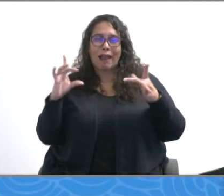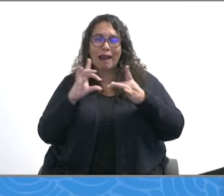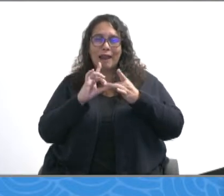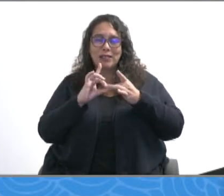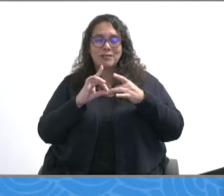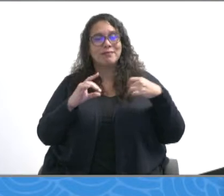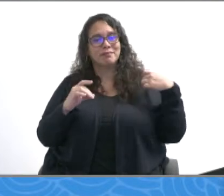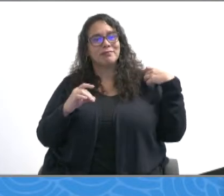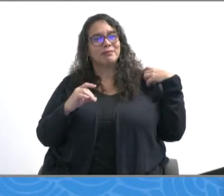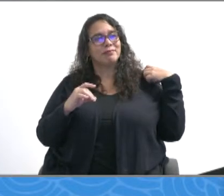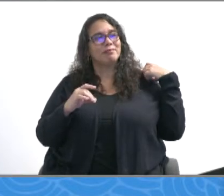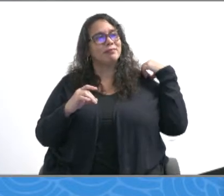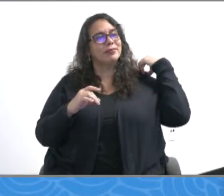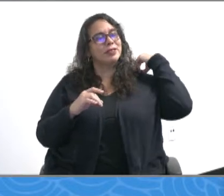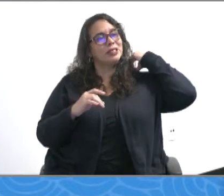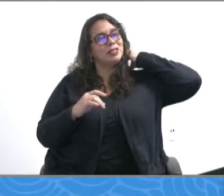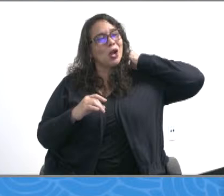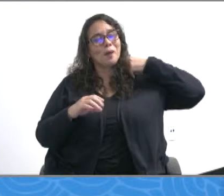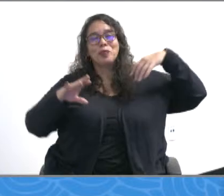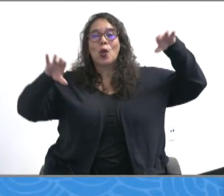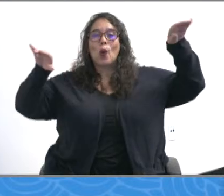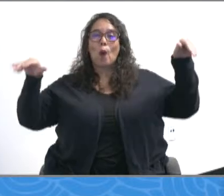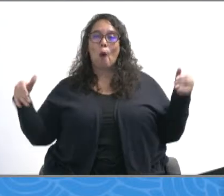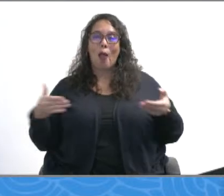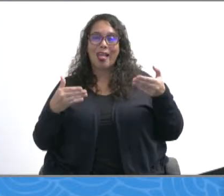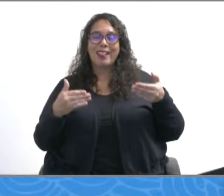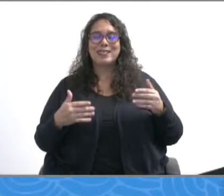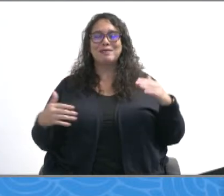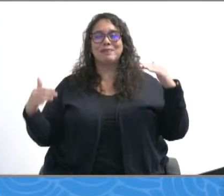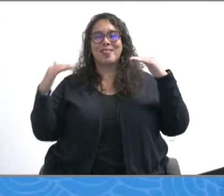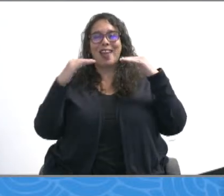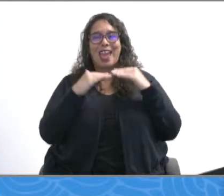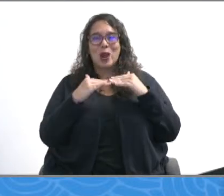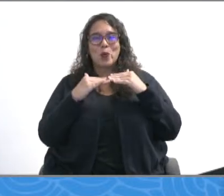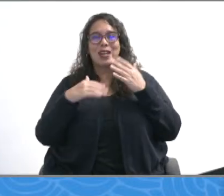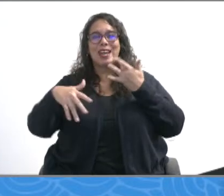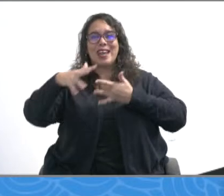And so, welcome our equity and engagement possibilities.